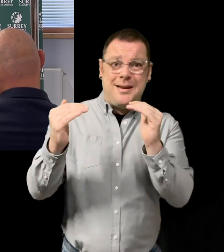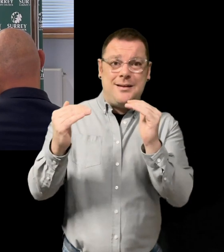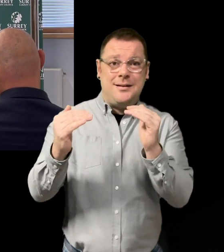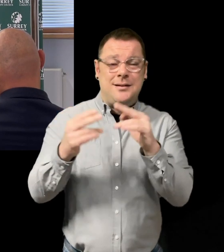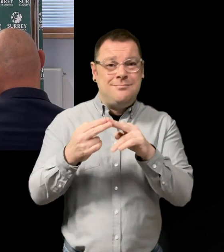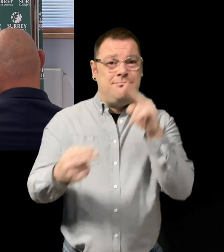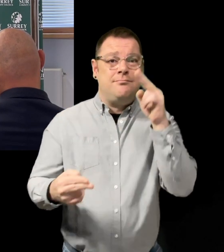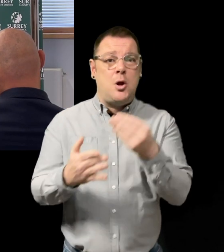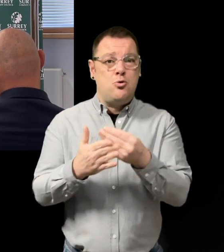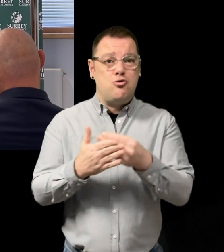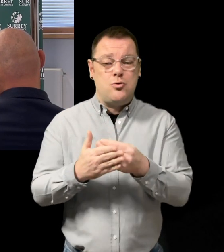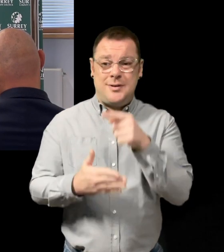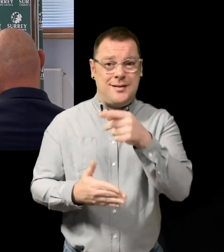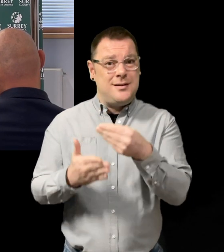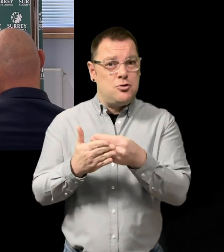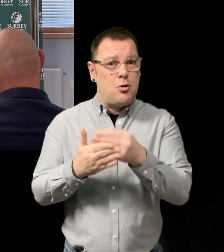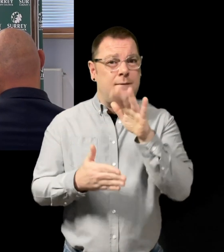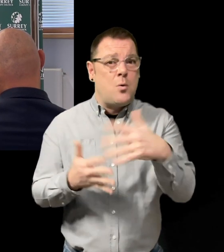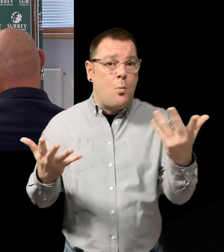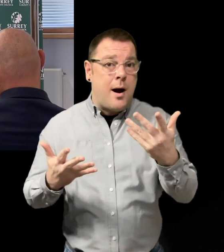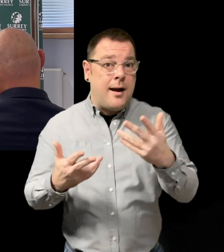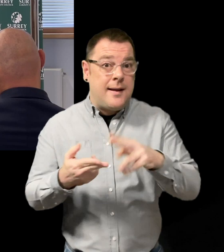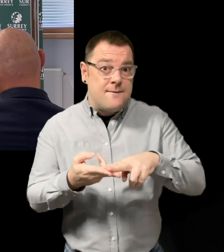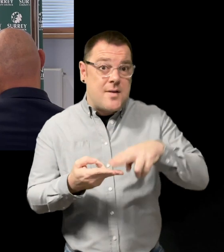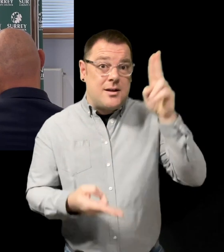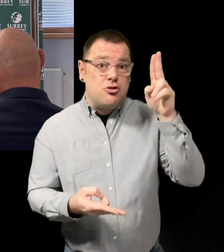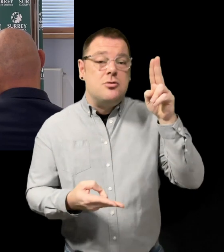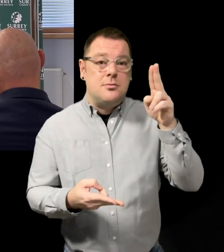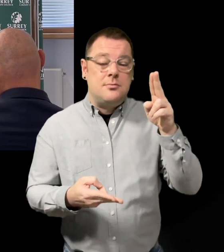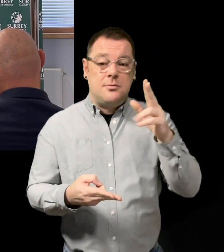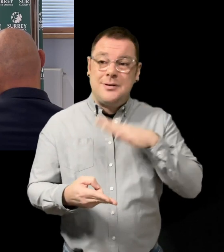Cost increase is largely driven by inflation in order to protect people's